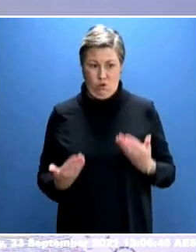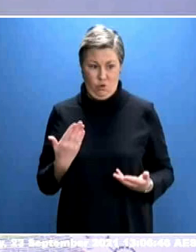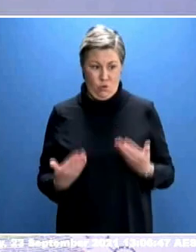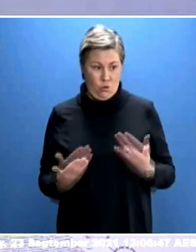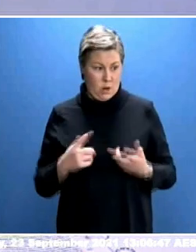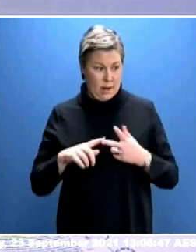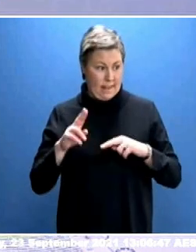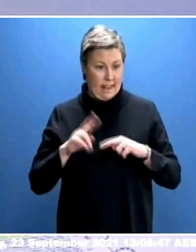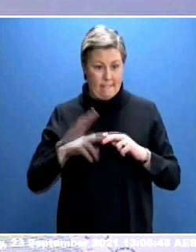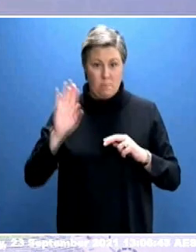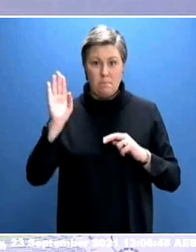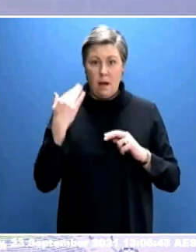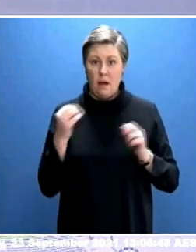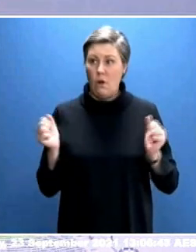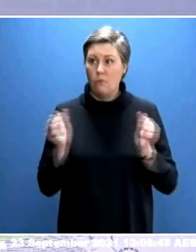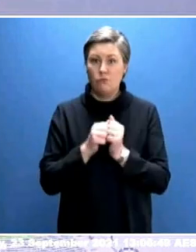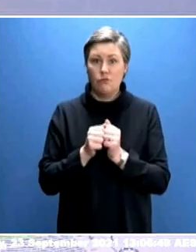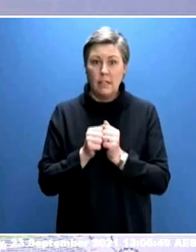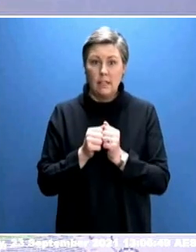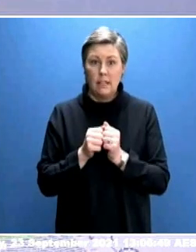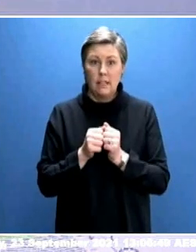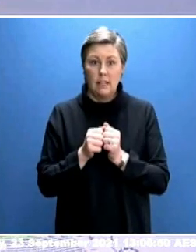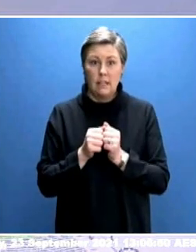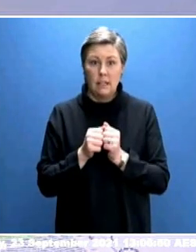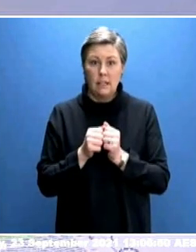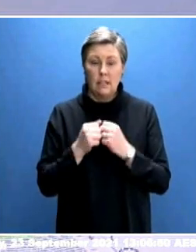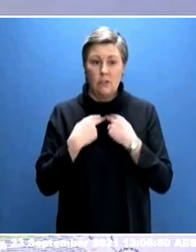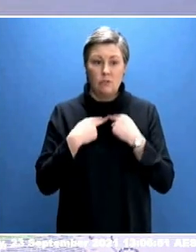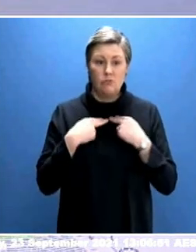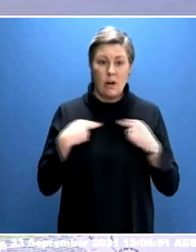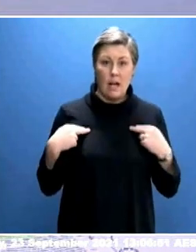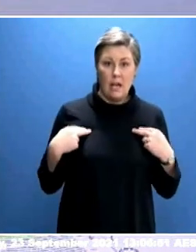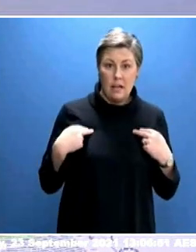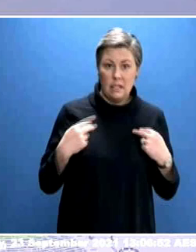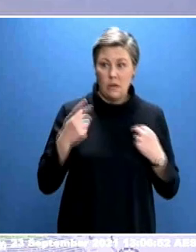made between Counsel Assisting Mr Crowley and the Northern Territory as